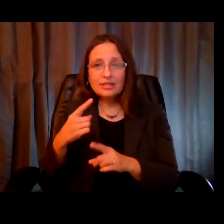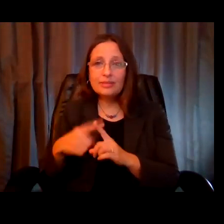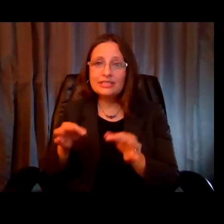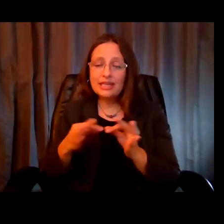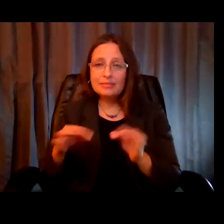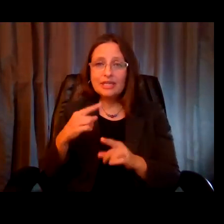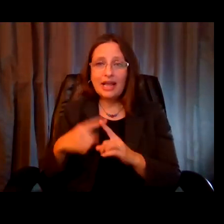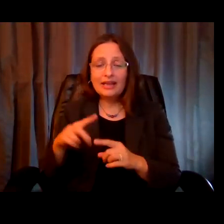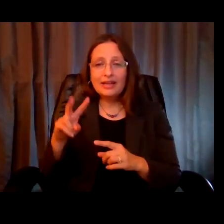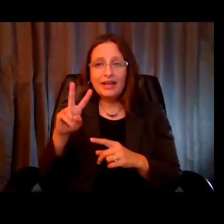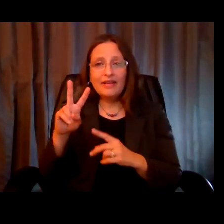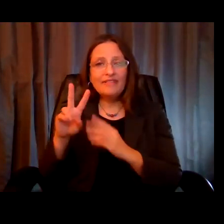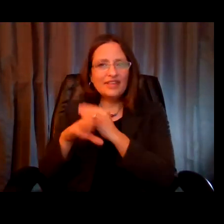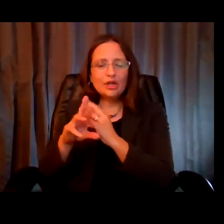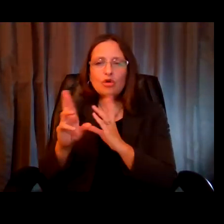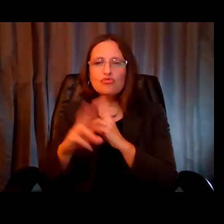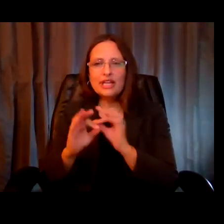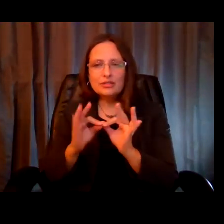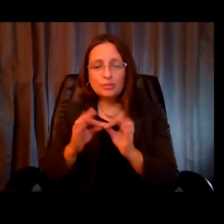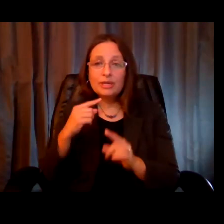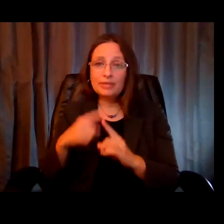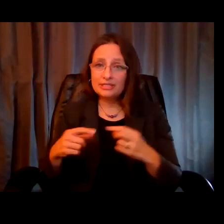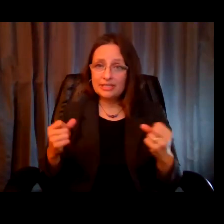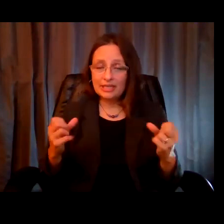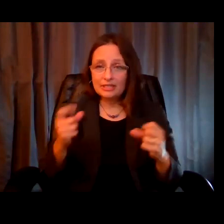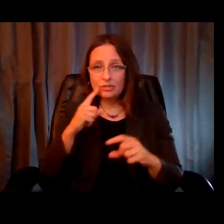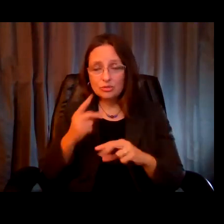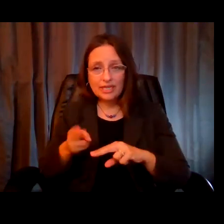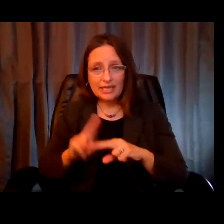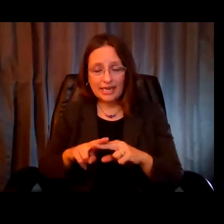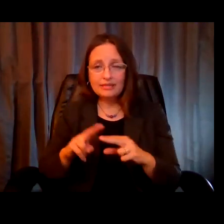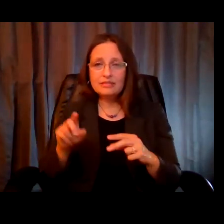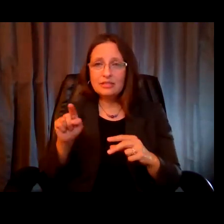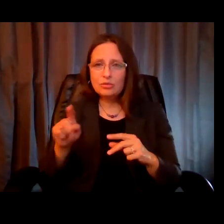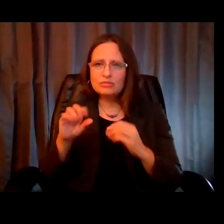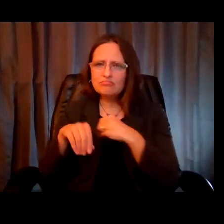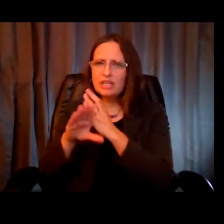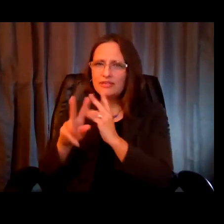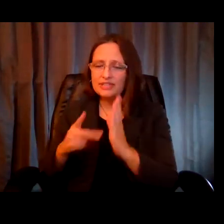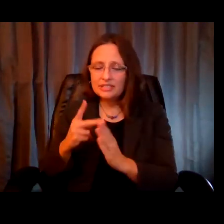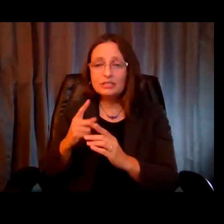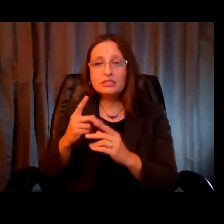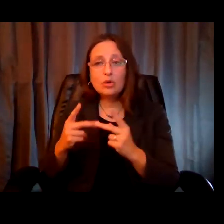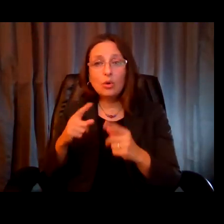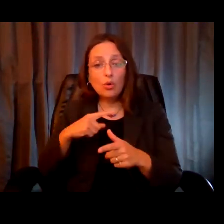There are many apps that can be used to enhance audio such as an app called -- from apple